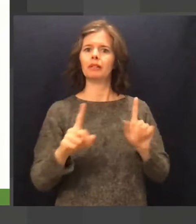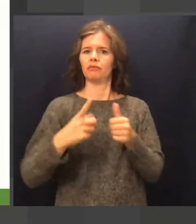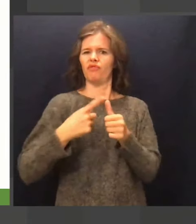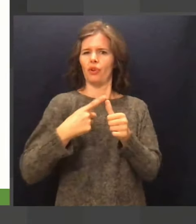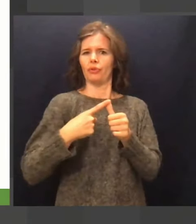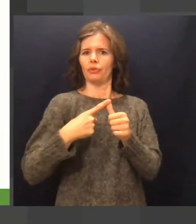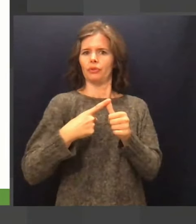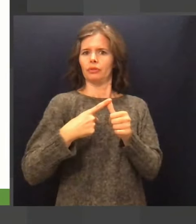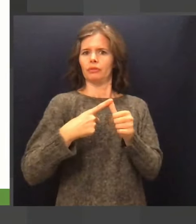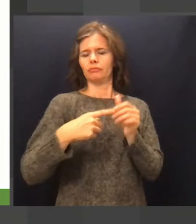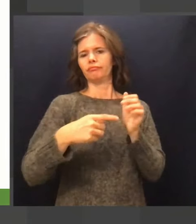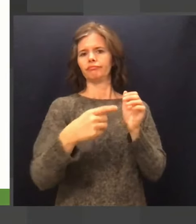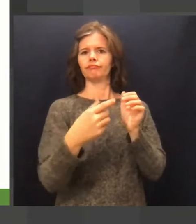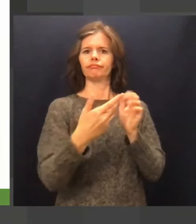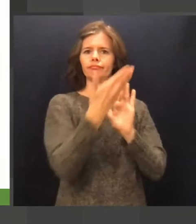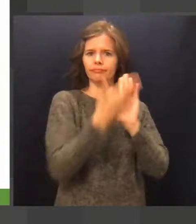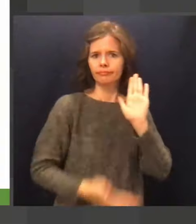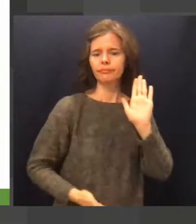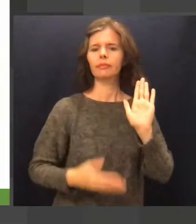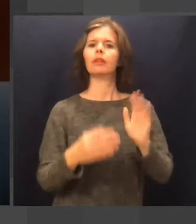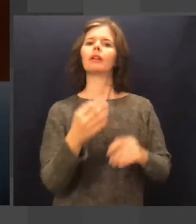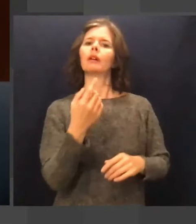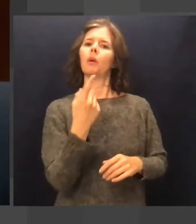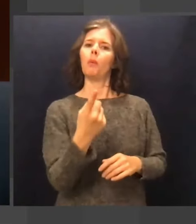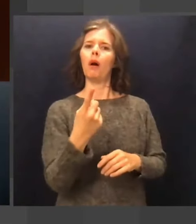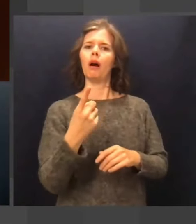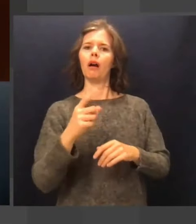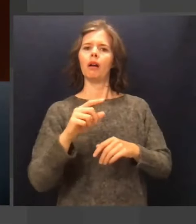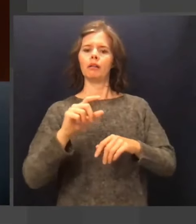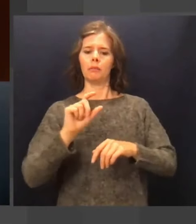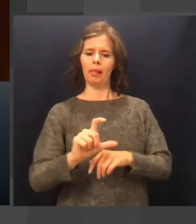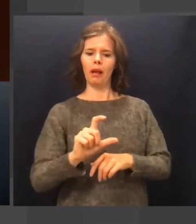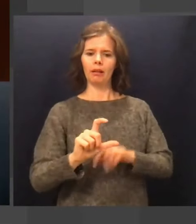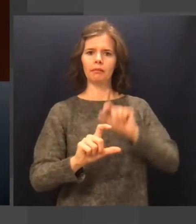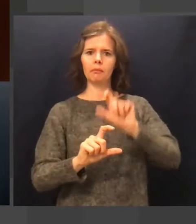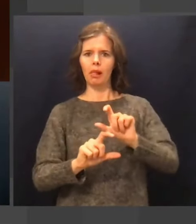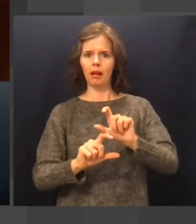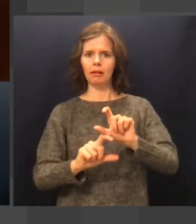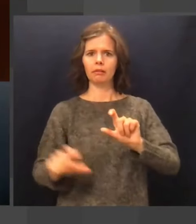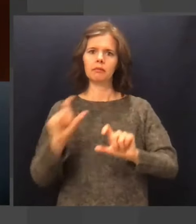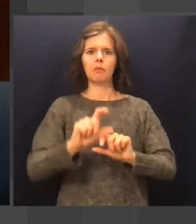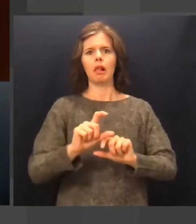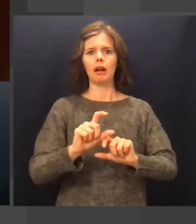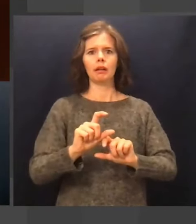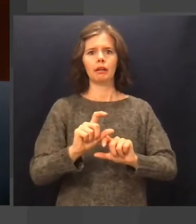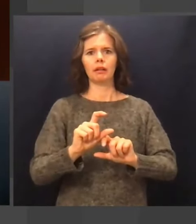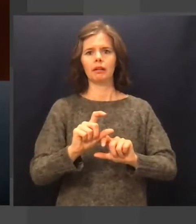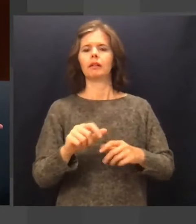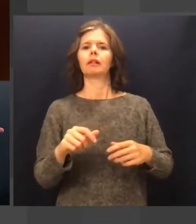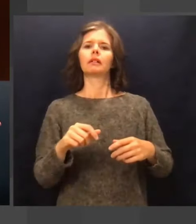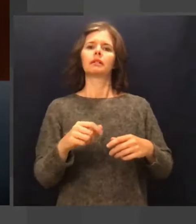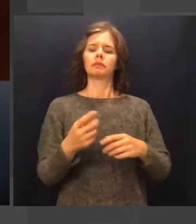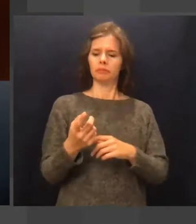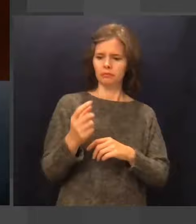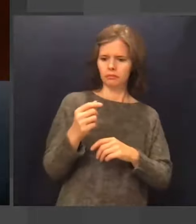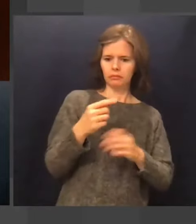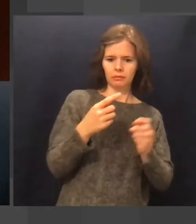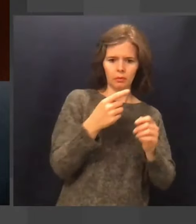IS -- SPAWN ONE BLOCK AT A TIME. YOU PLACE ONE BLOCK.